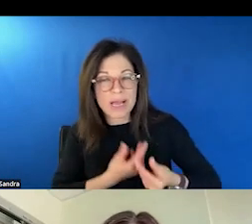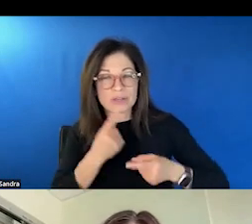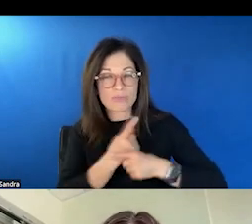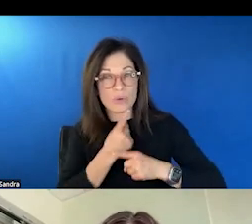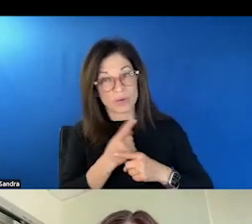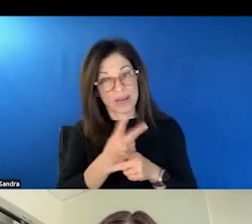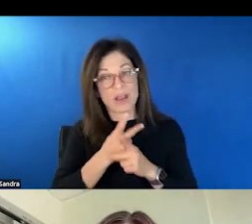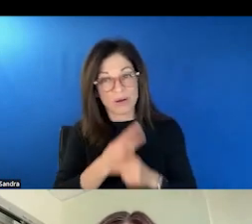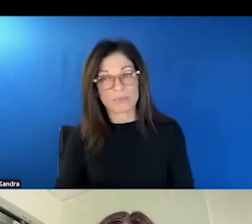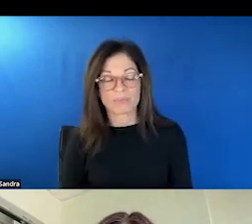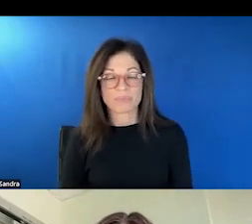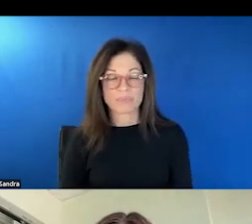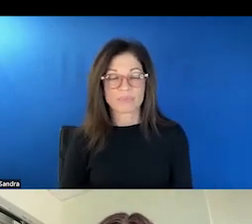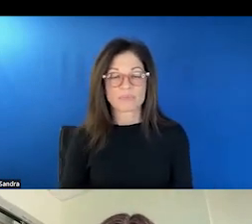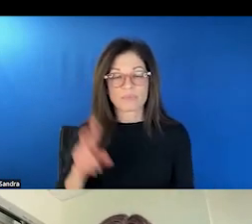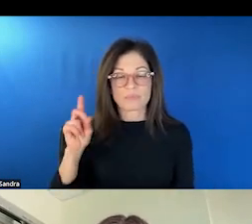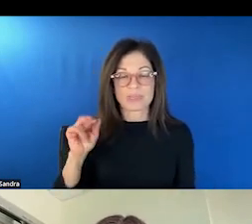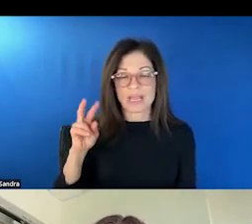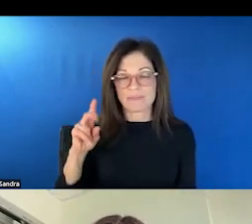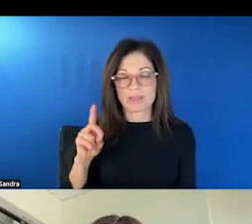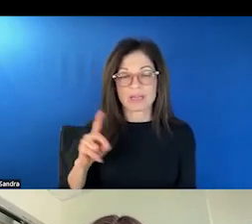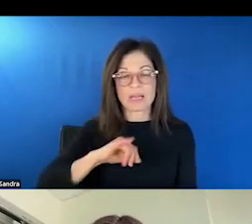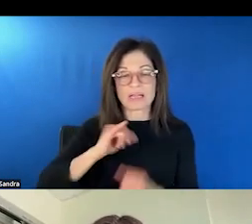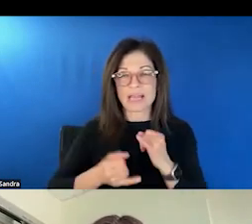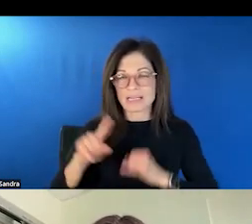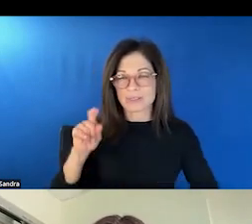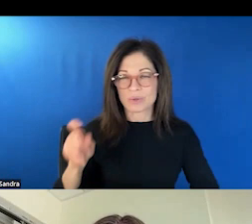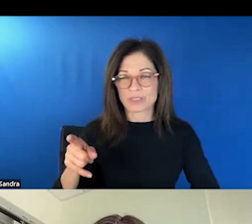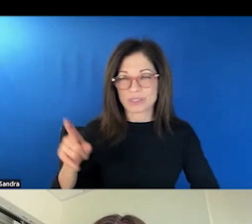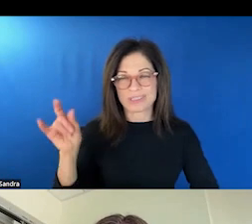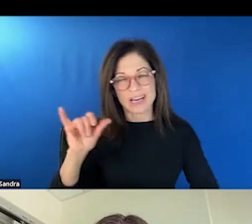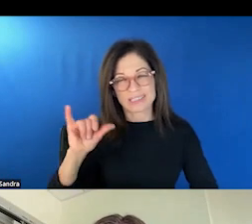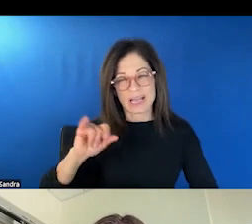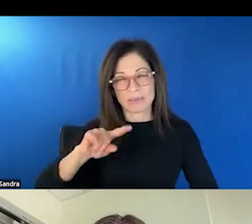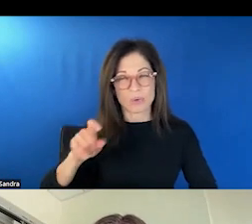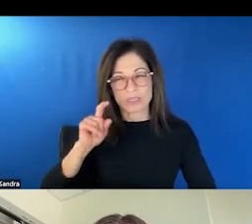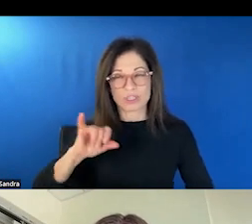JENN, THE LAST QUESTION HAS TO DO AROUND BUILDING